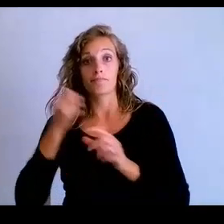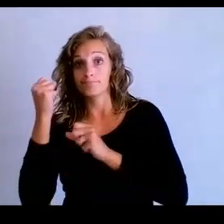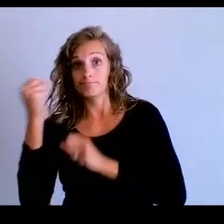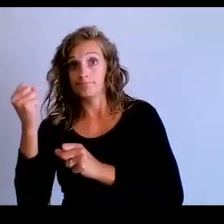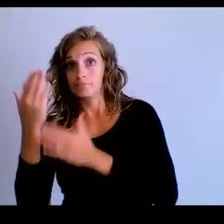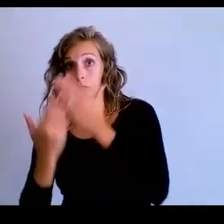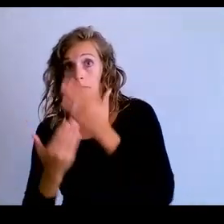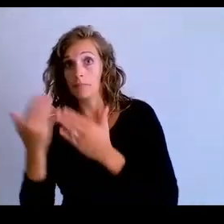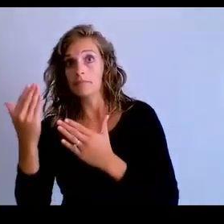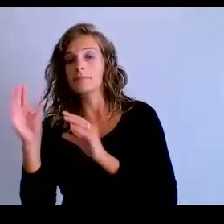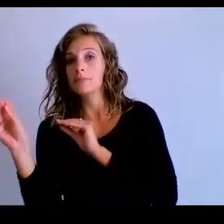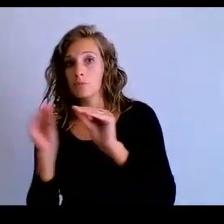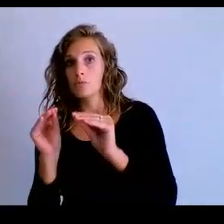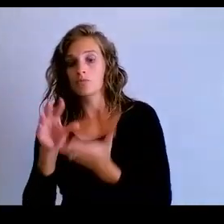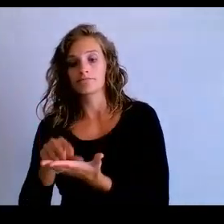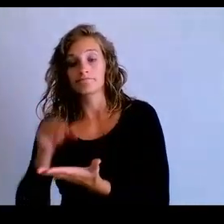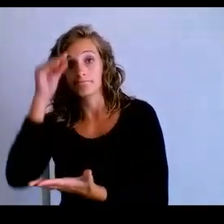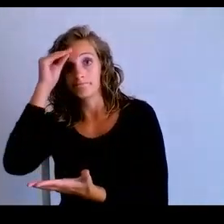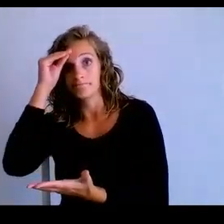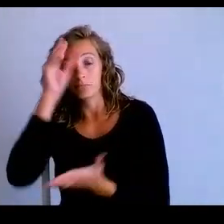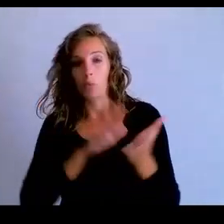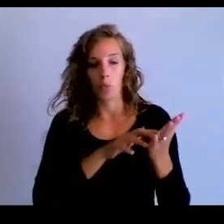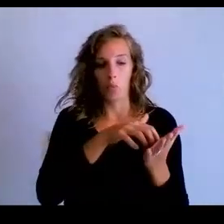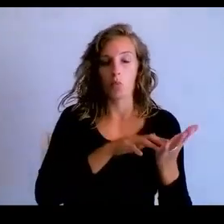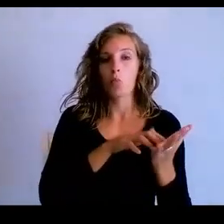asymmetrical sign is learn notice that the dominant hand